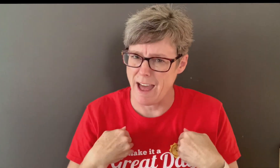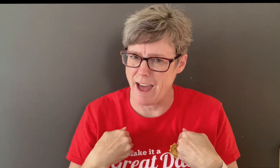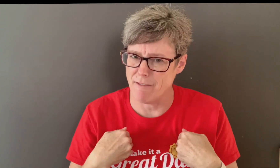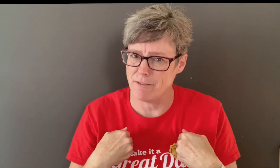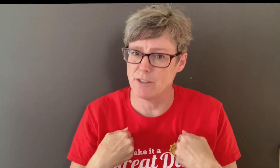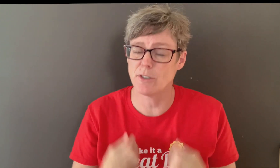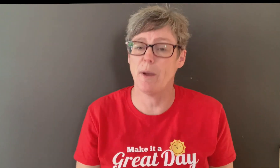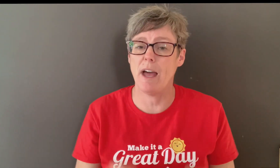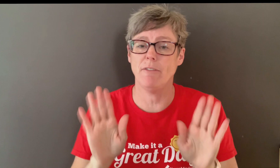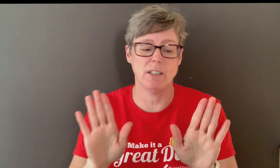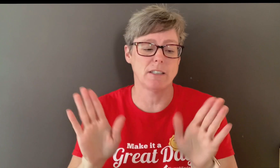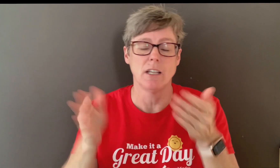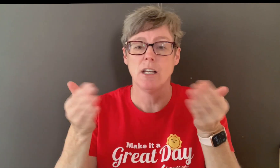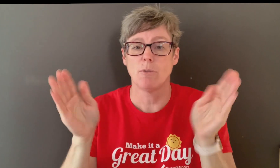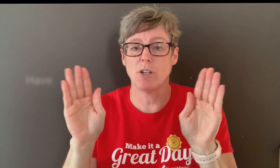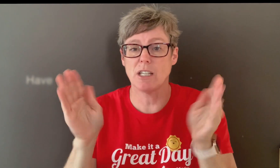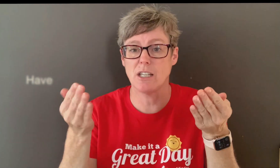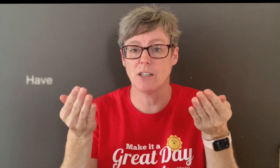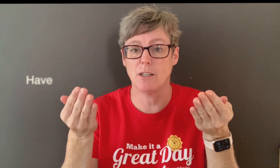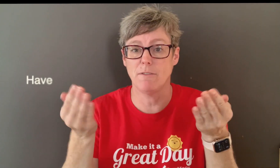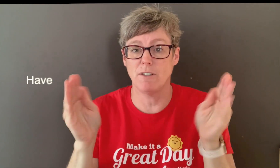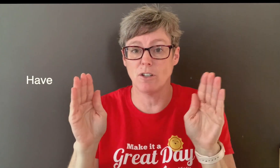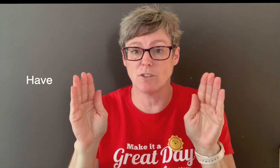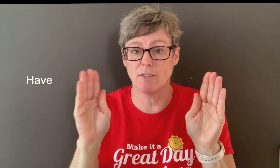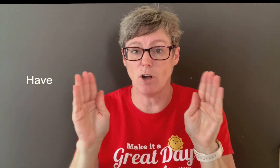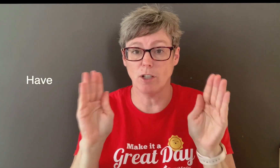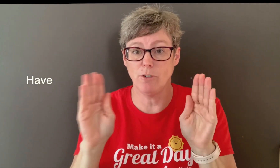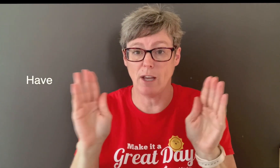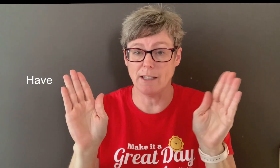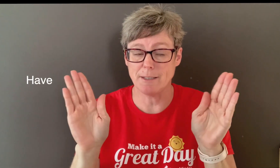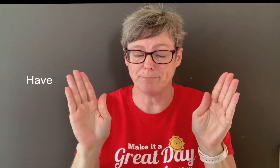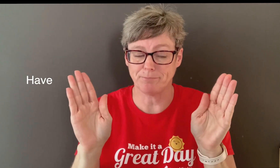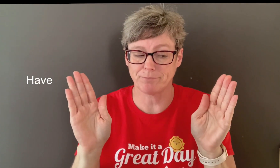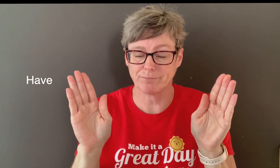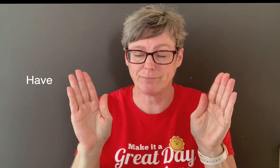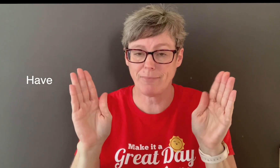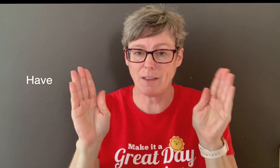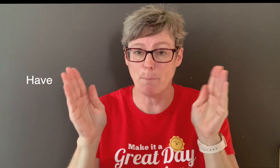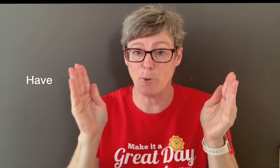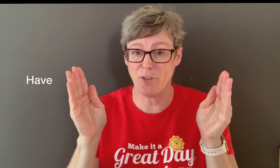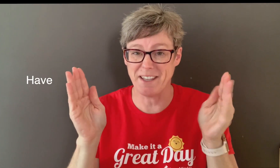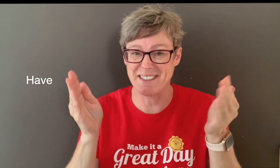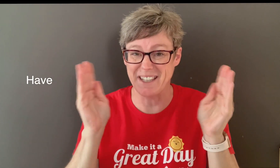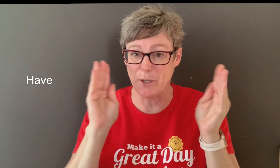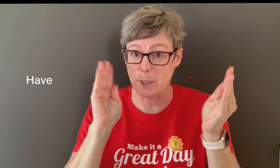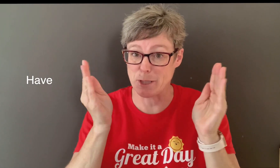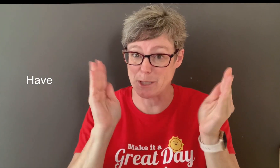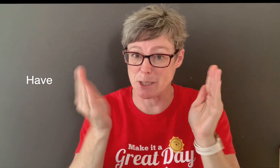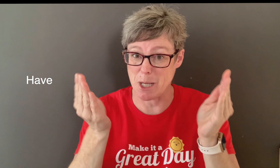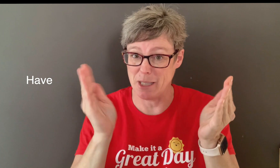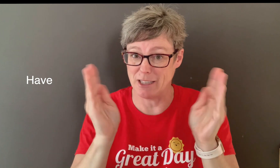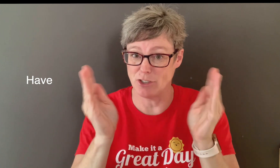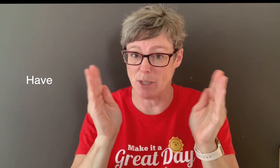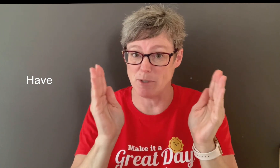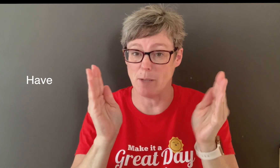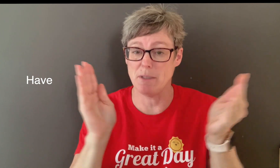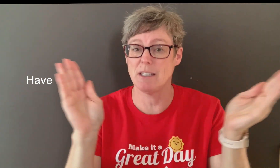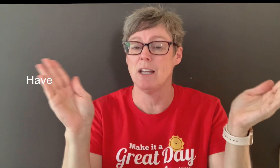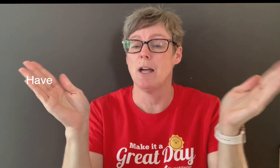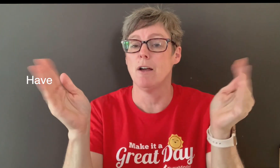have so have is where you're taking the fingers of all of your hands both hands together like little choppy choppies